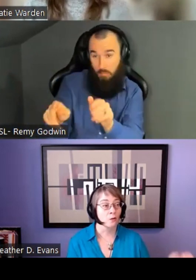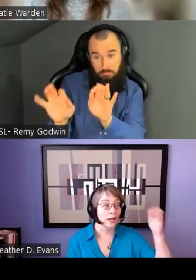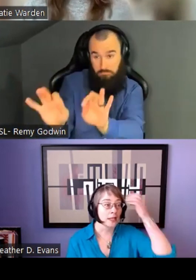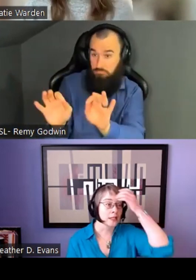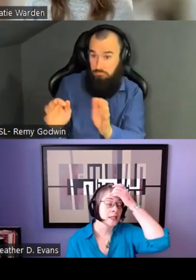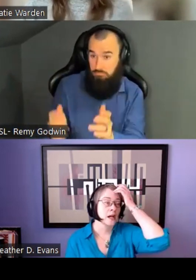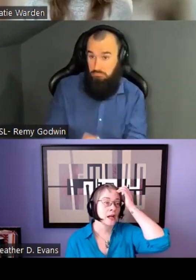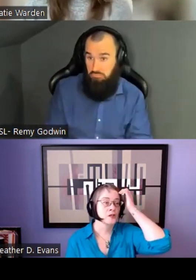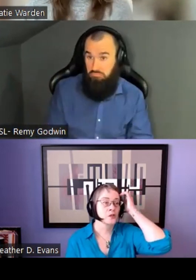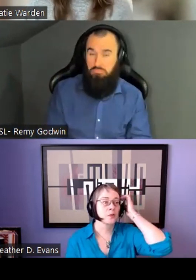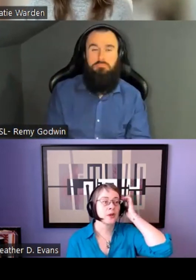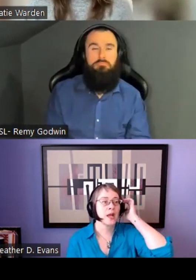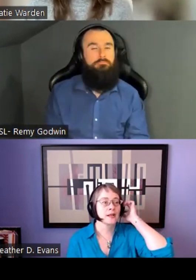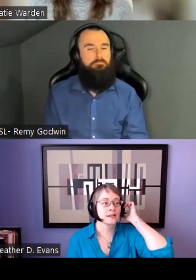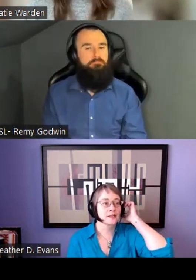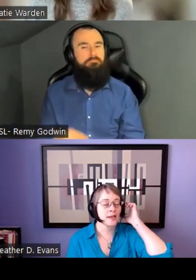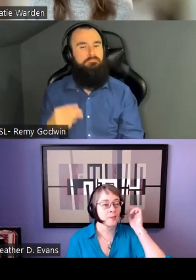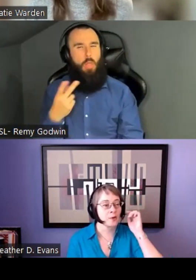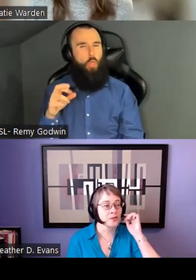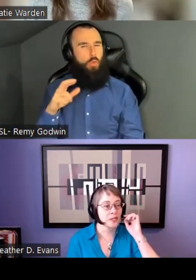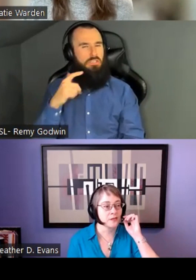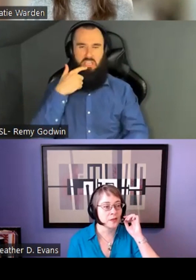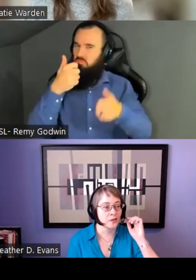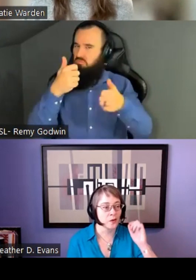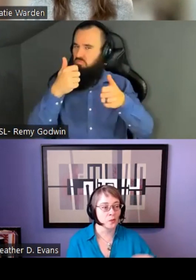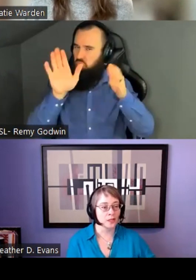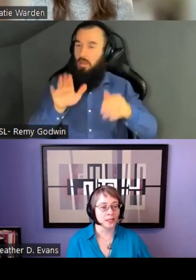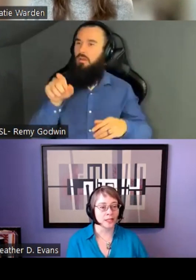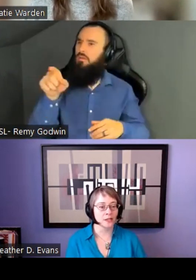Great. And so I'm gonna ask that person, if they're willing,